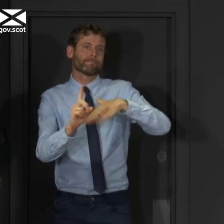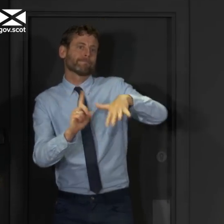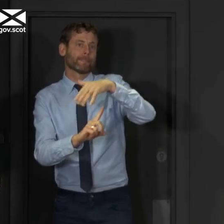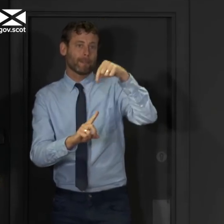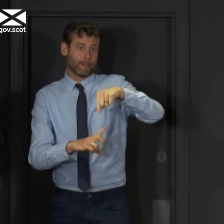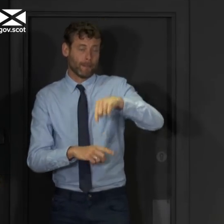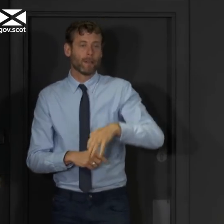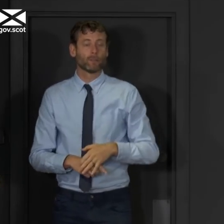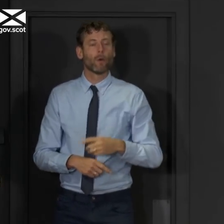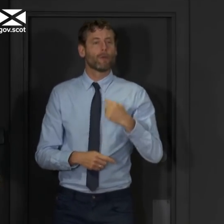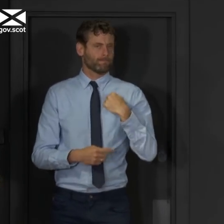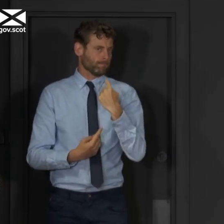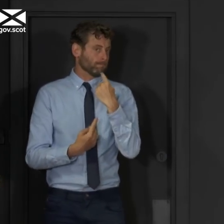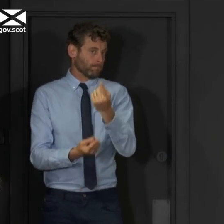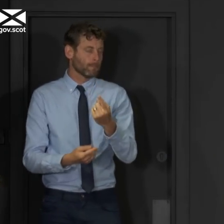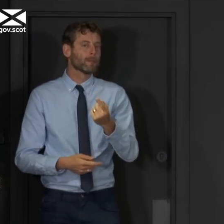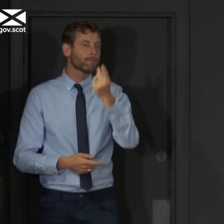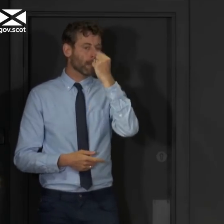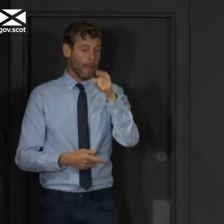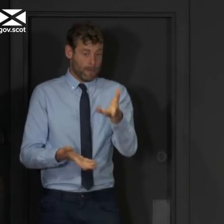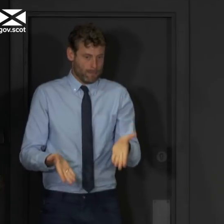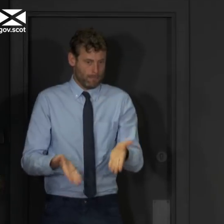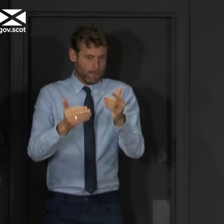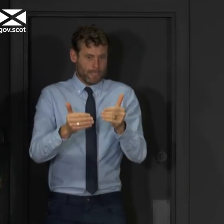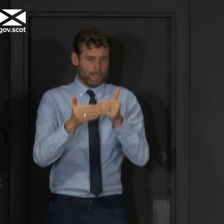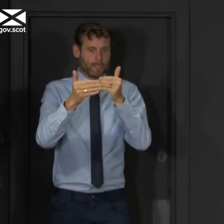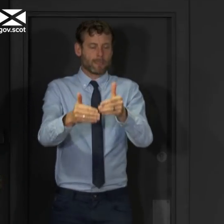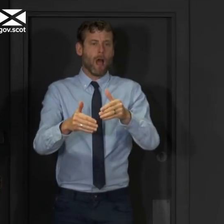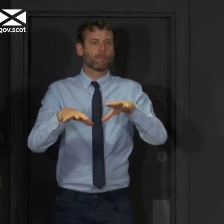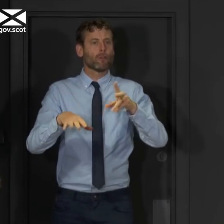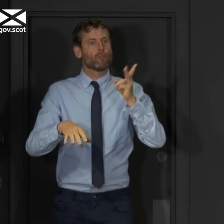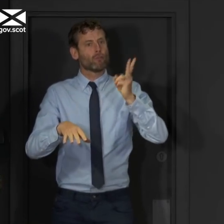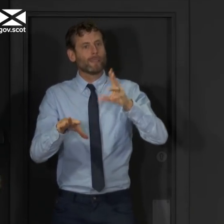will be able to move to the next step of its restart plan - which is something that was